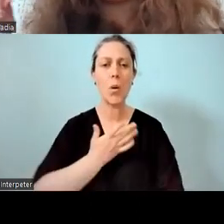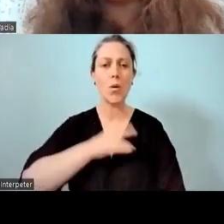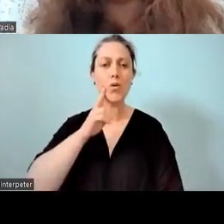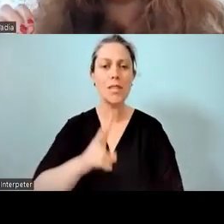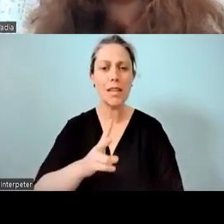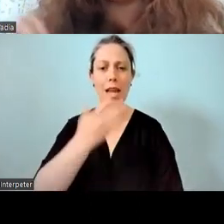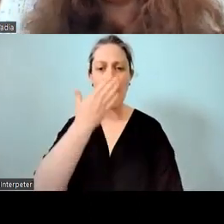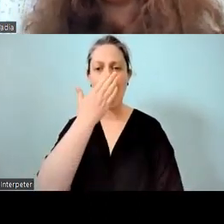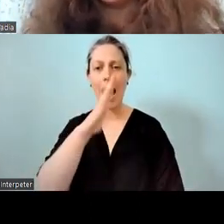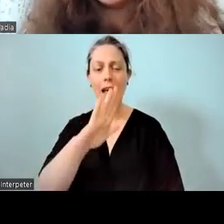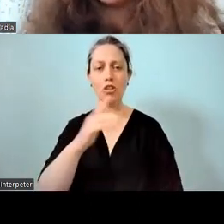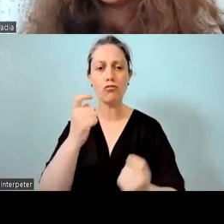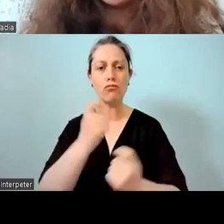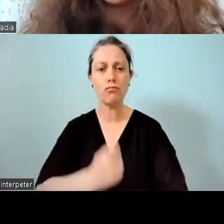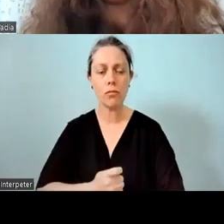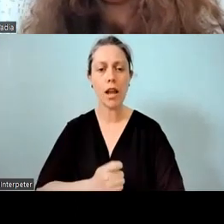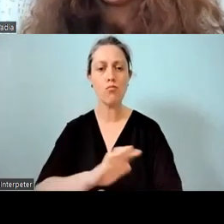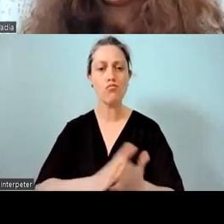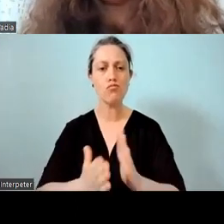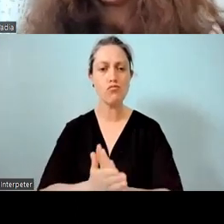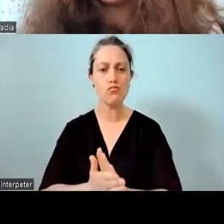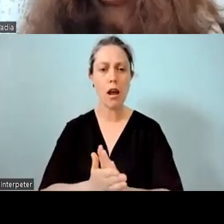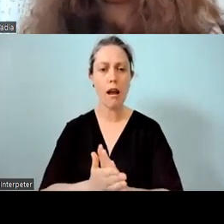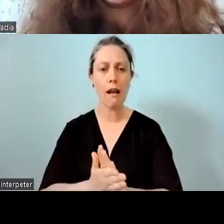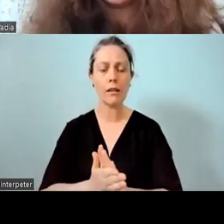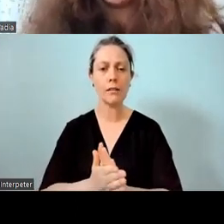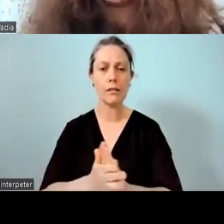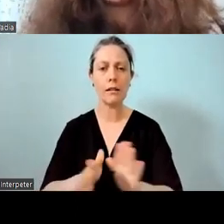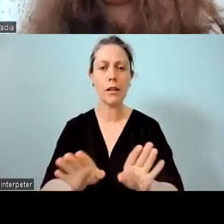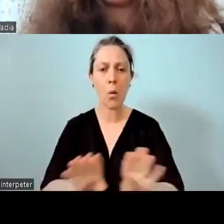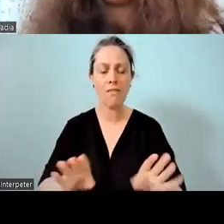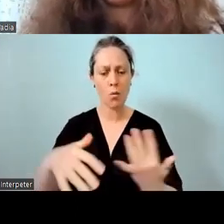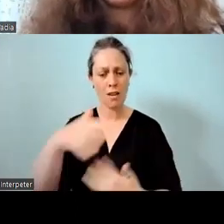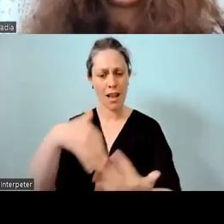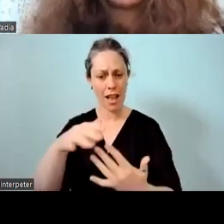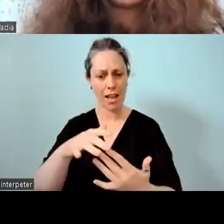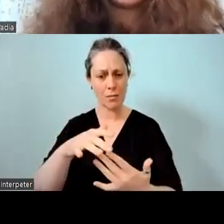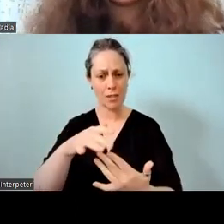and also the practical shifts in the engagement and interactions that disabled people and their families